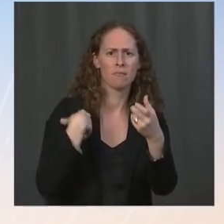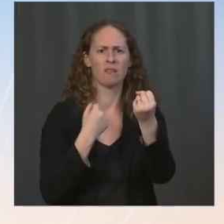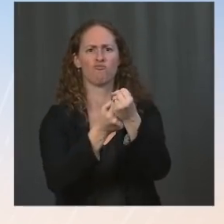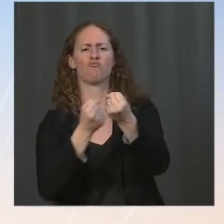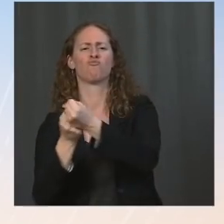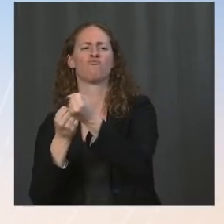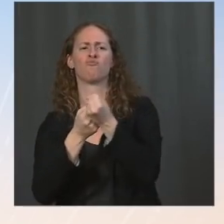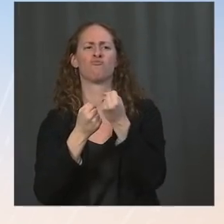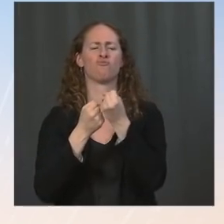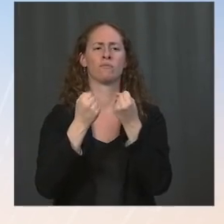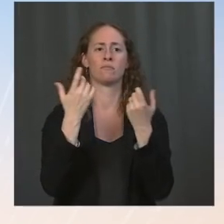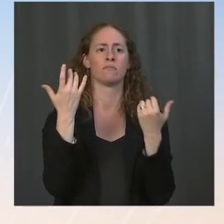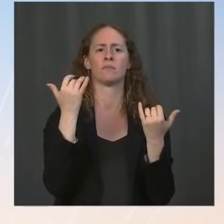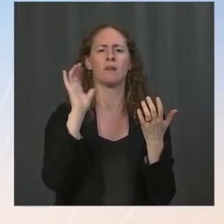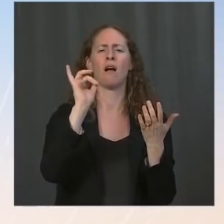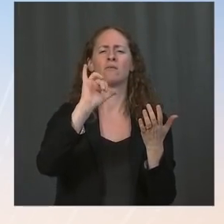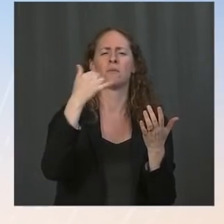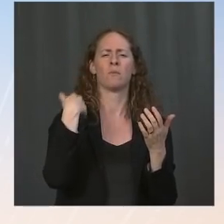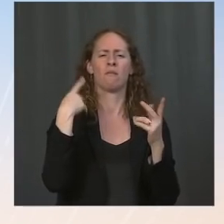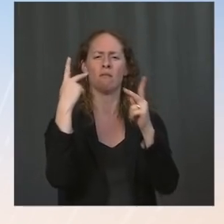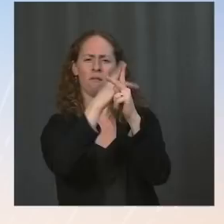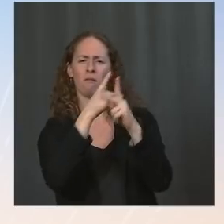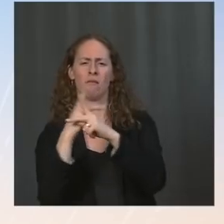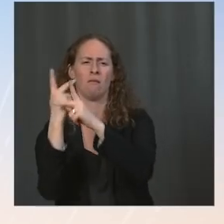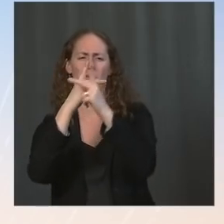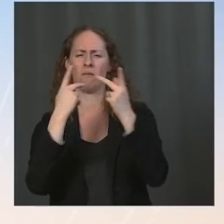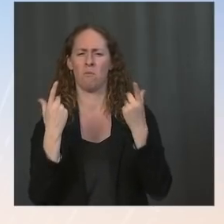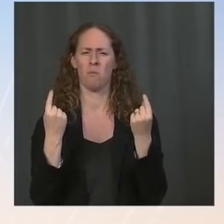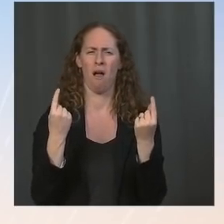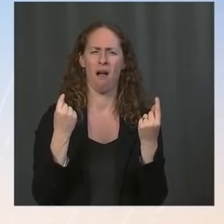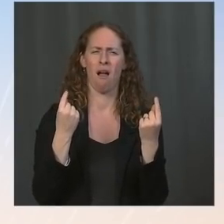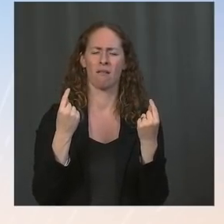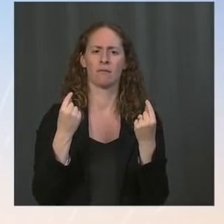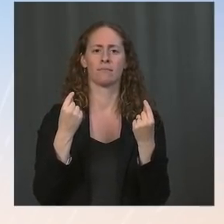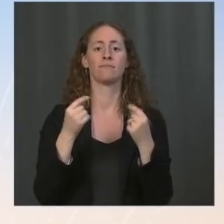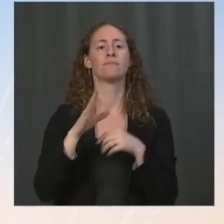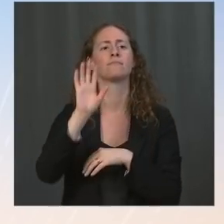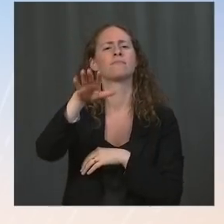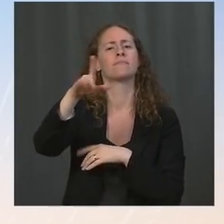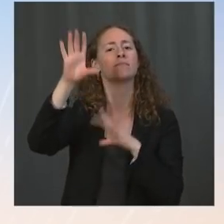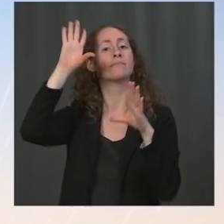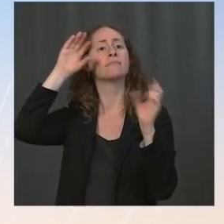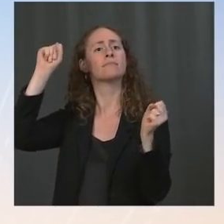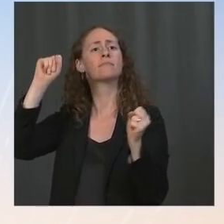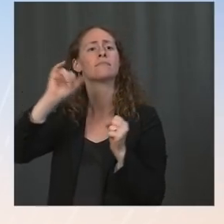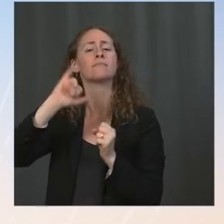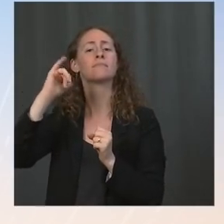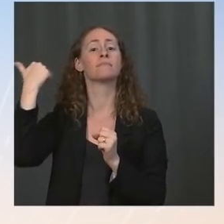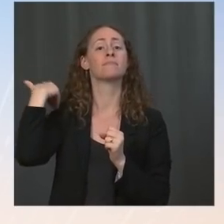he looked at the impact of wildfires and the fact that, in the past, there has been cases where we didn't have the resources needed